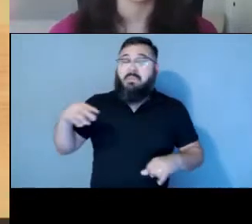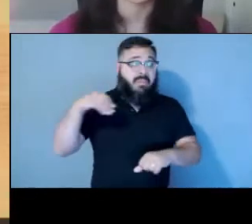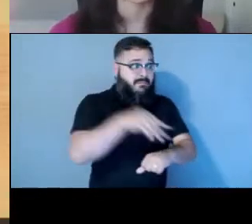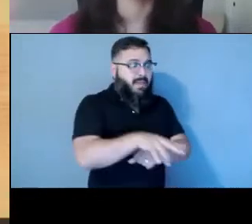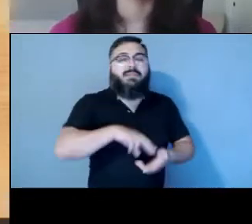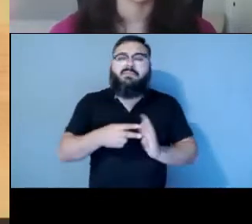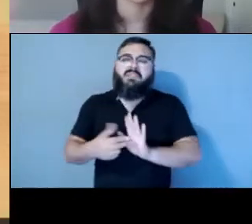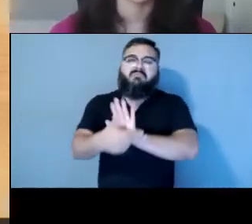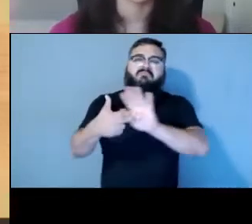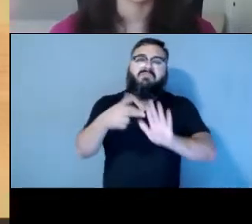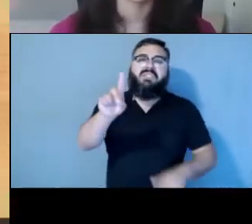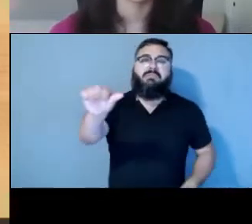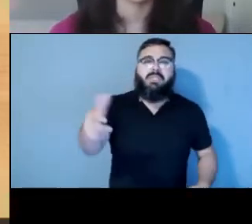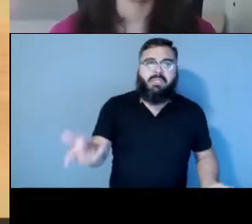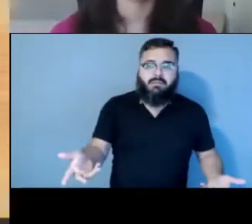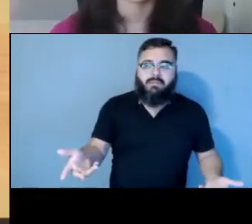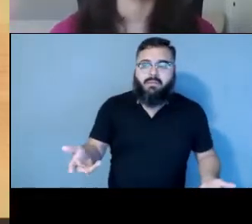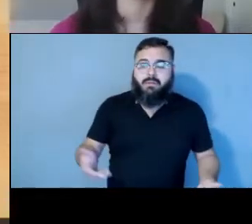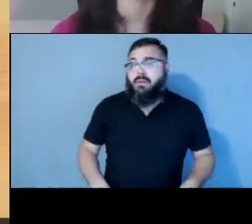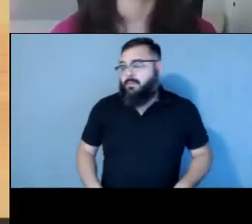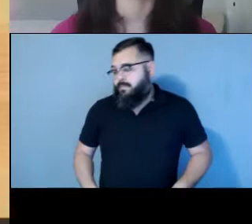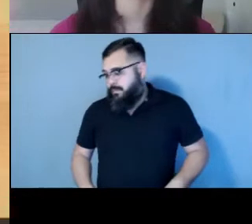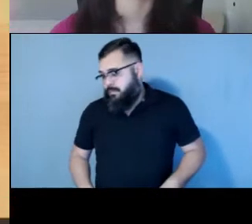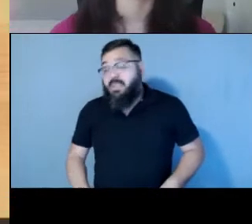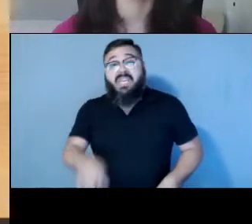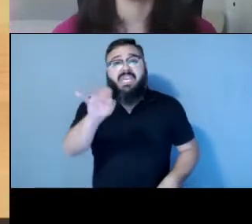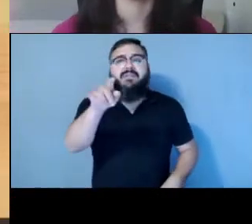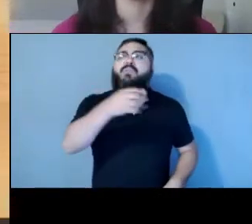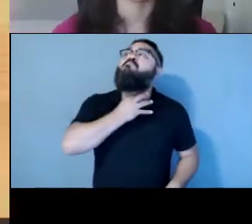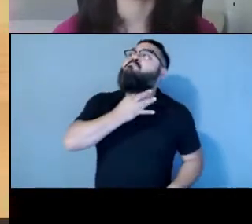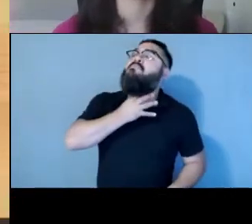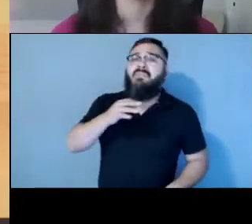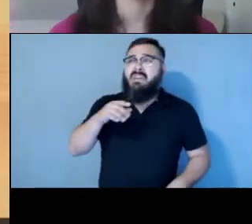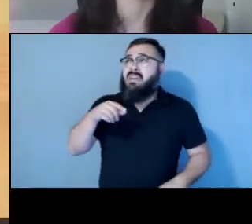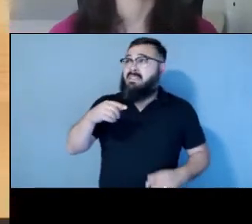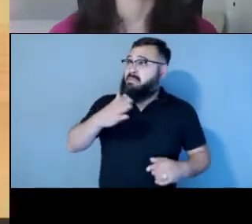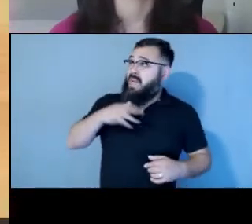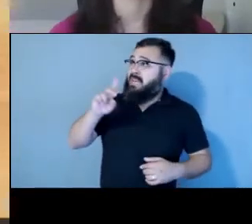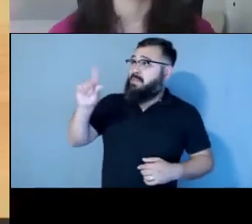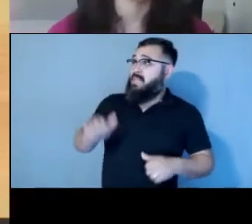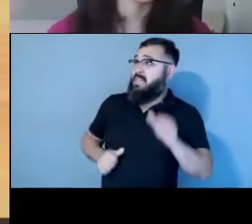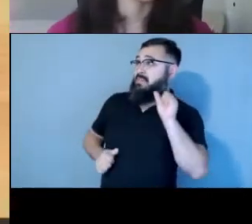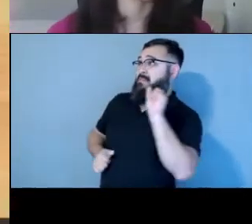So if you're kind of wondering like, well, does this fit? You know, I don't, this doesn't affect my walking